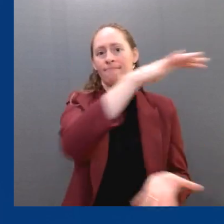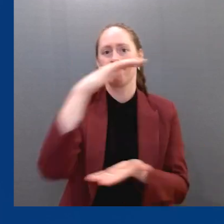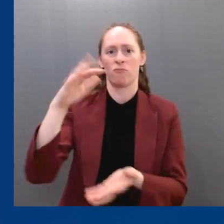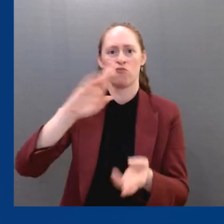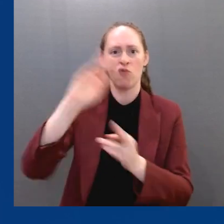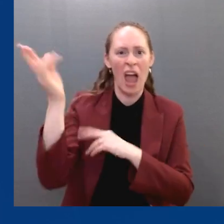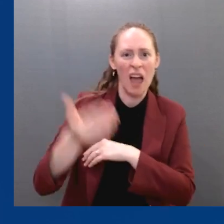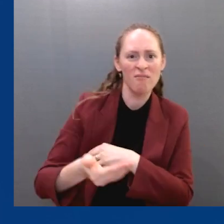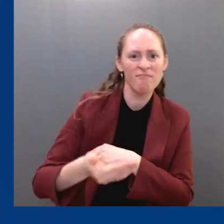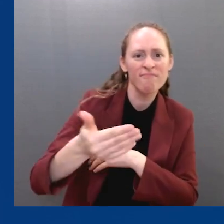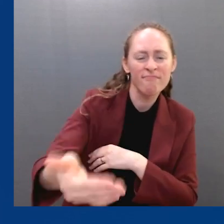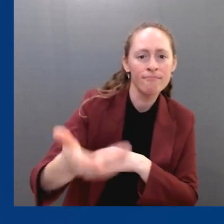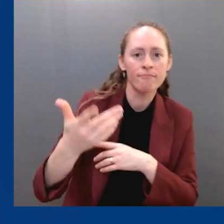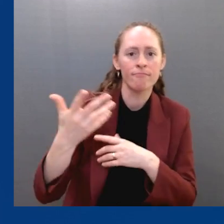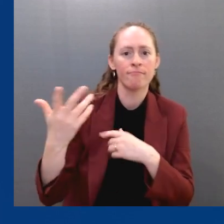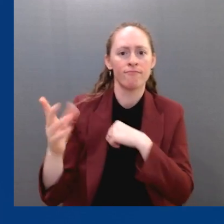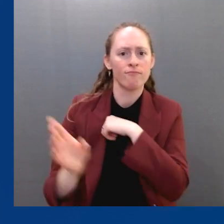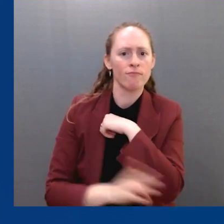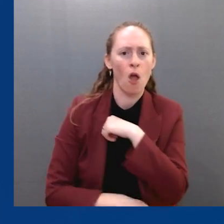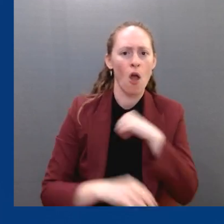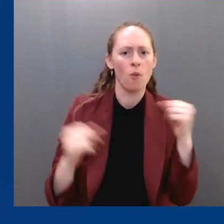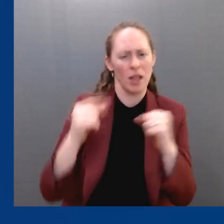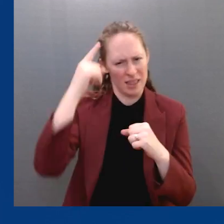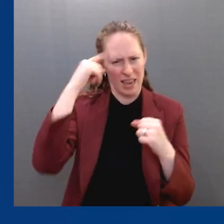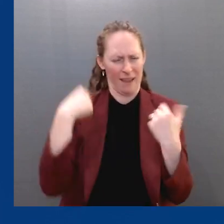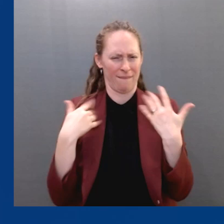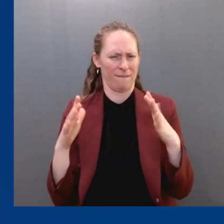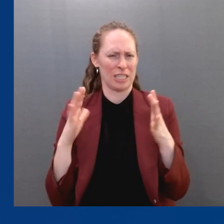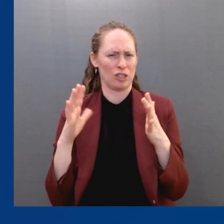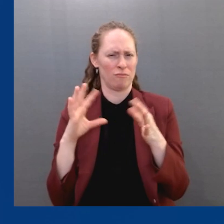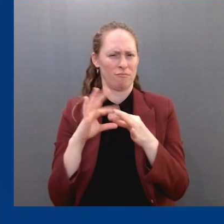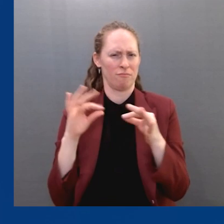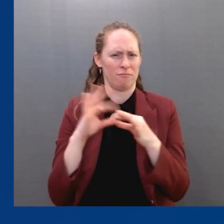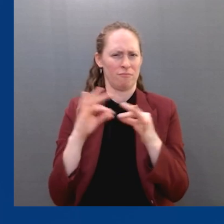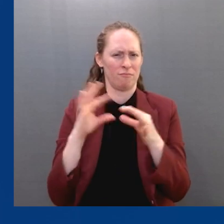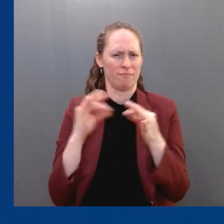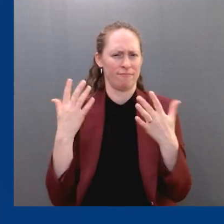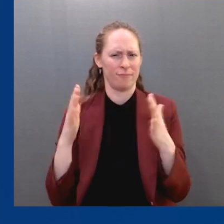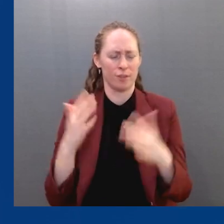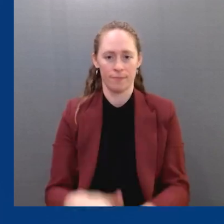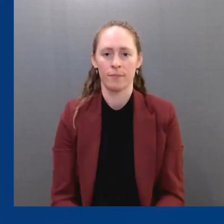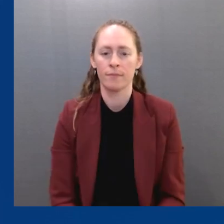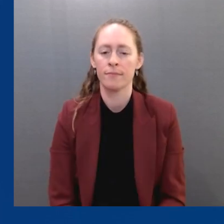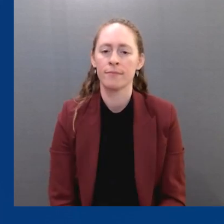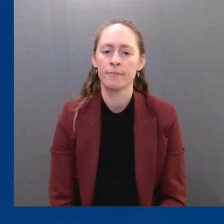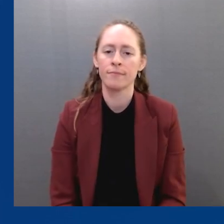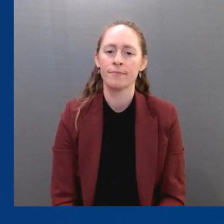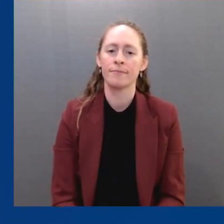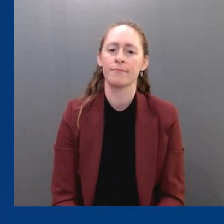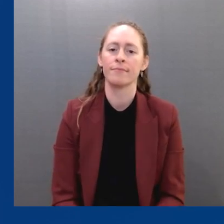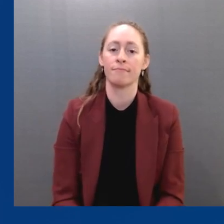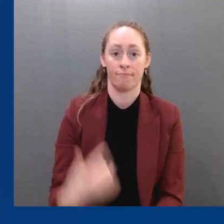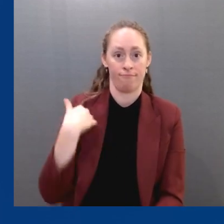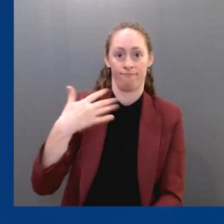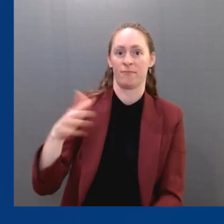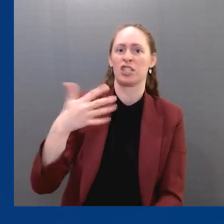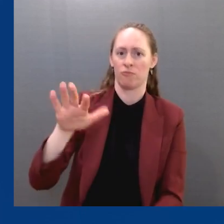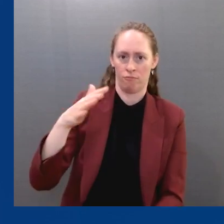I'd say about a week or ten days ago. We have put in one order so far with Pfizer for 105 million doses, if I recall.